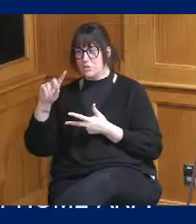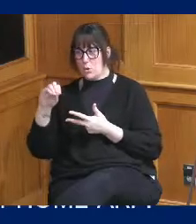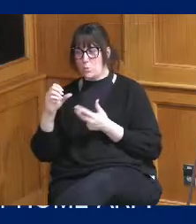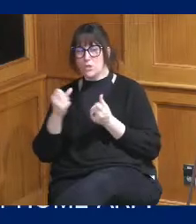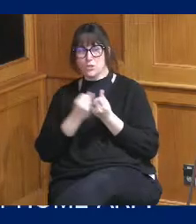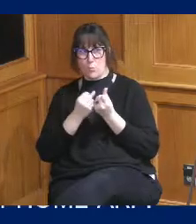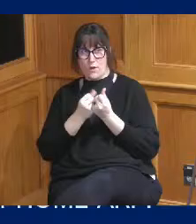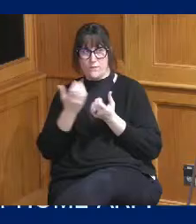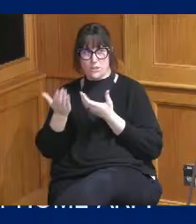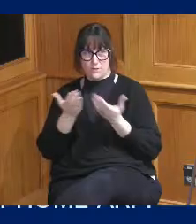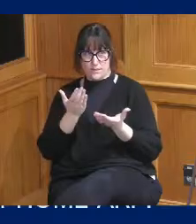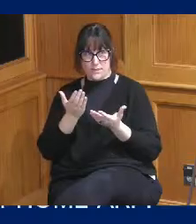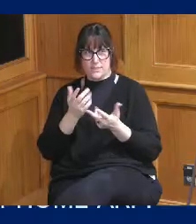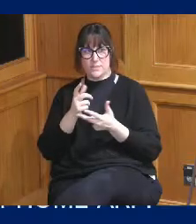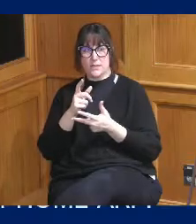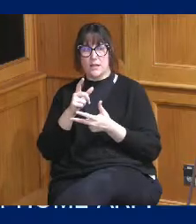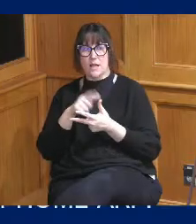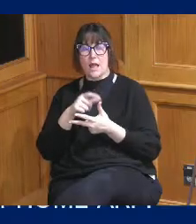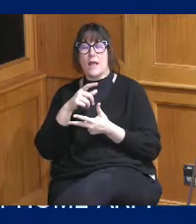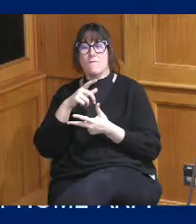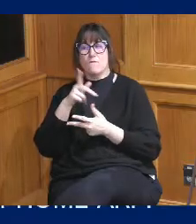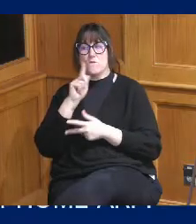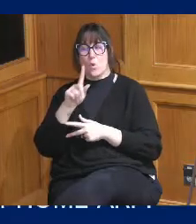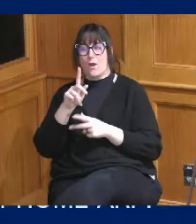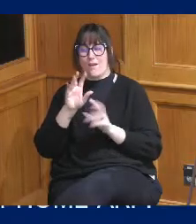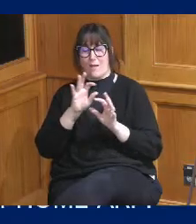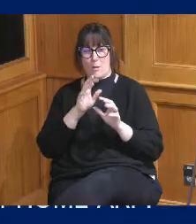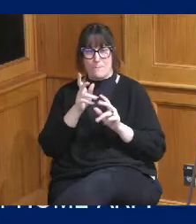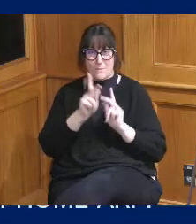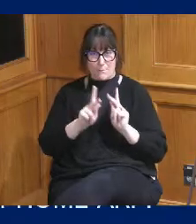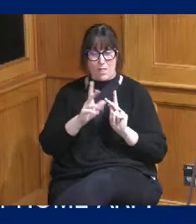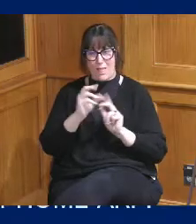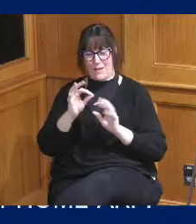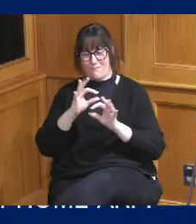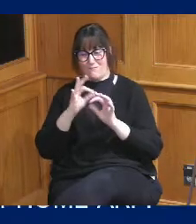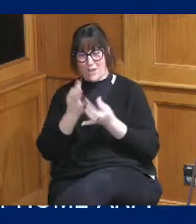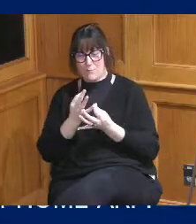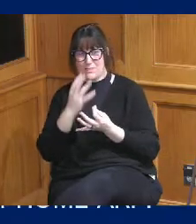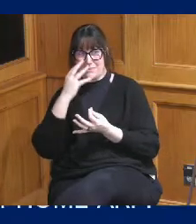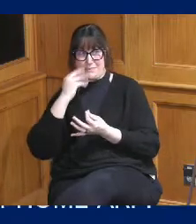and families experiencing homelessness these are adapted from the mckin vento homeless